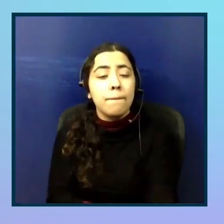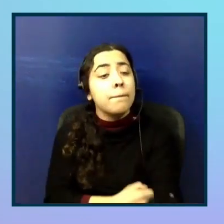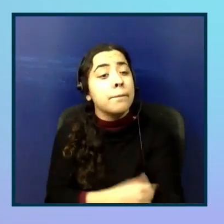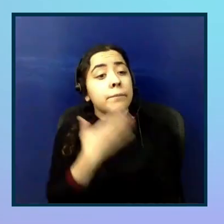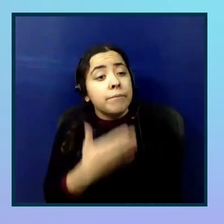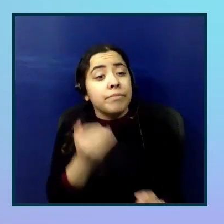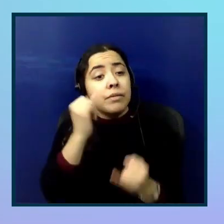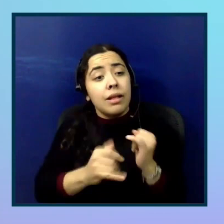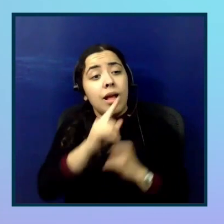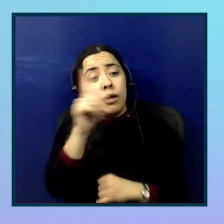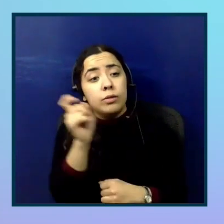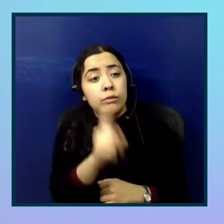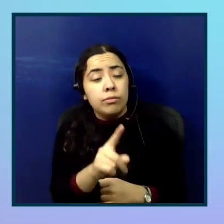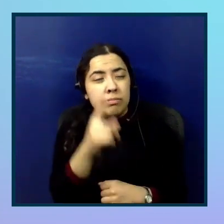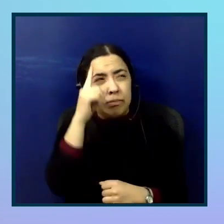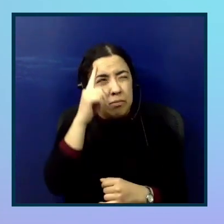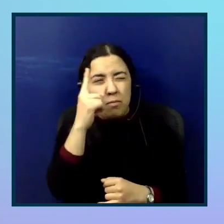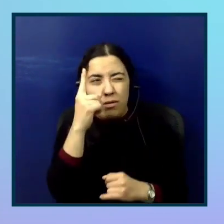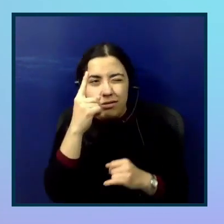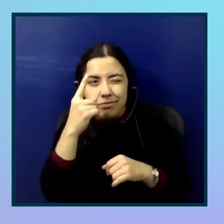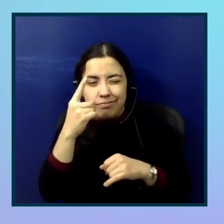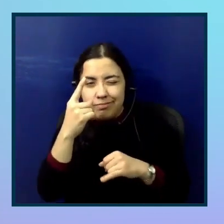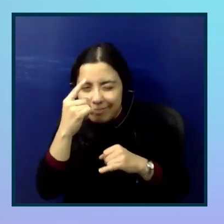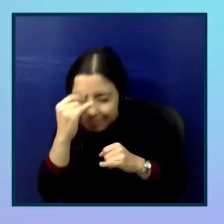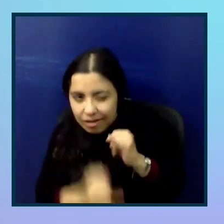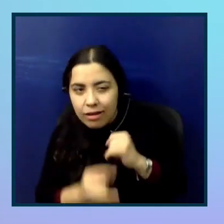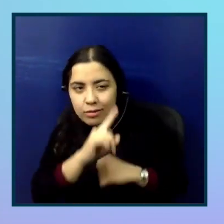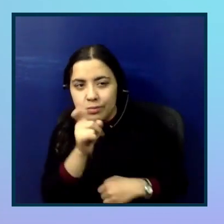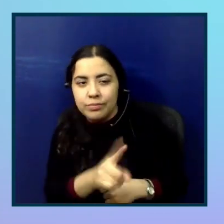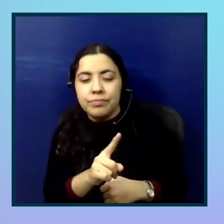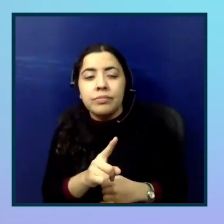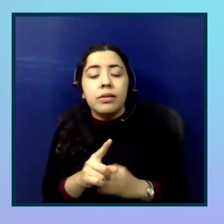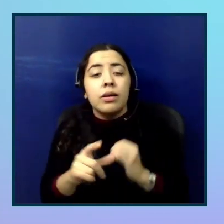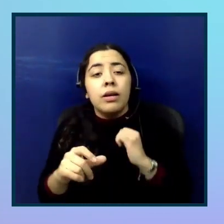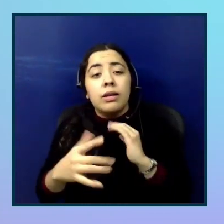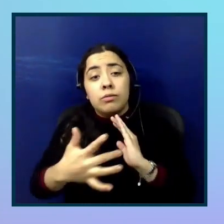The question is, how do assistive technology help those